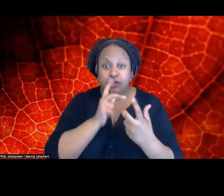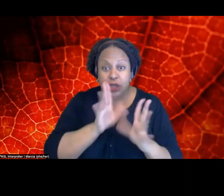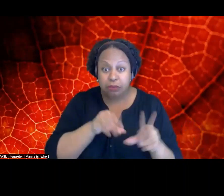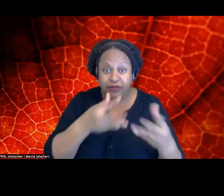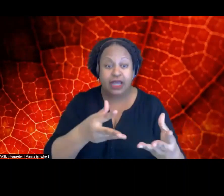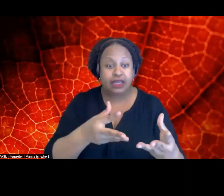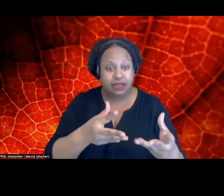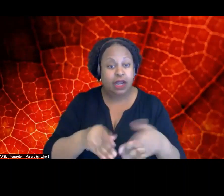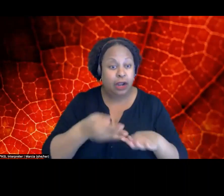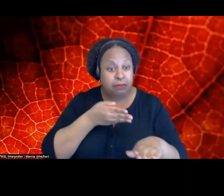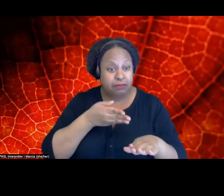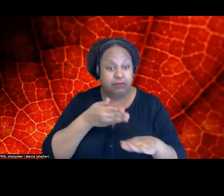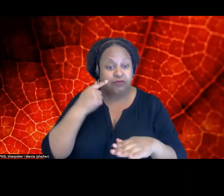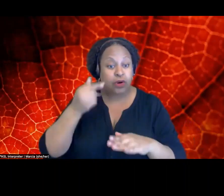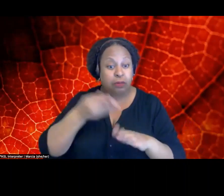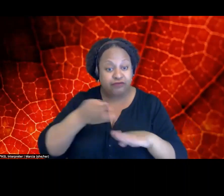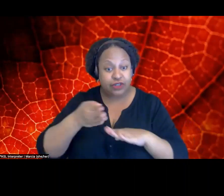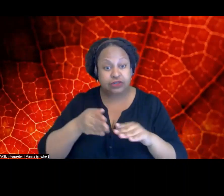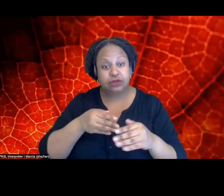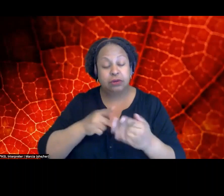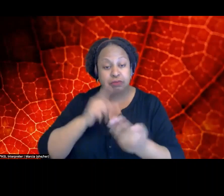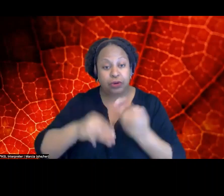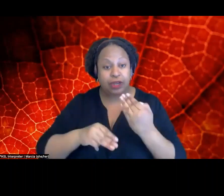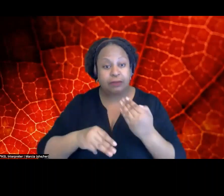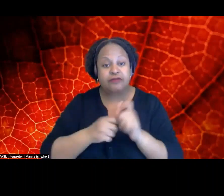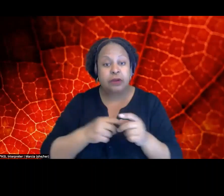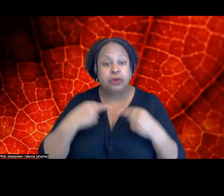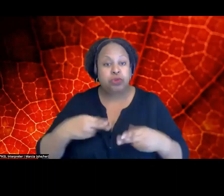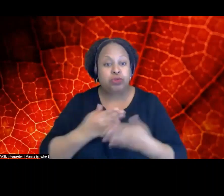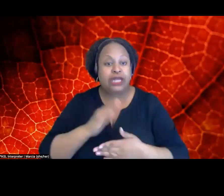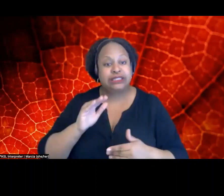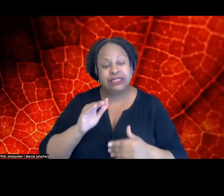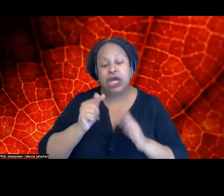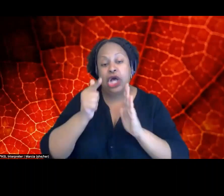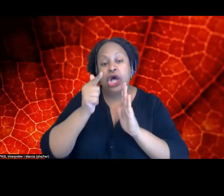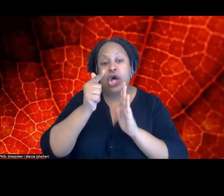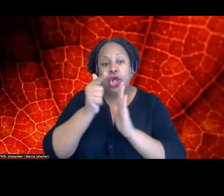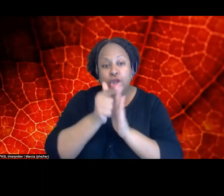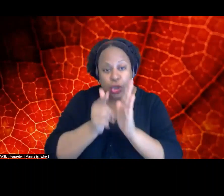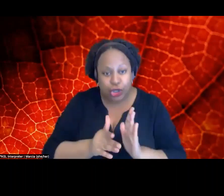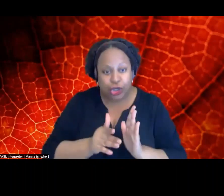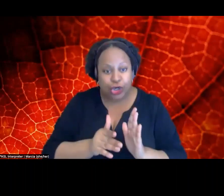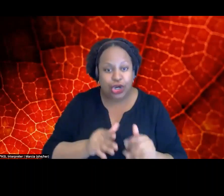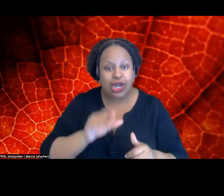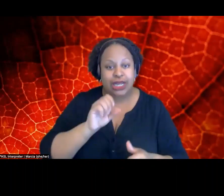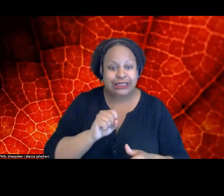professional programs, courtesy of human rights lawyer Sarah Springer was also very helpful.